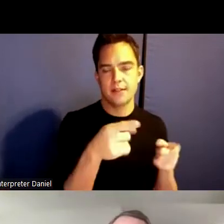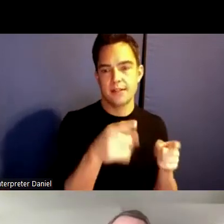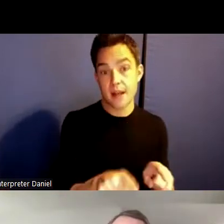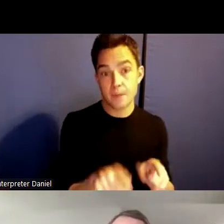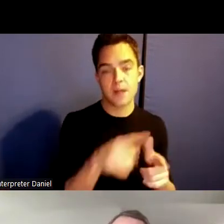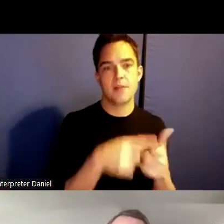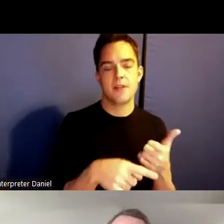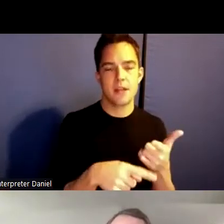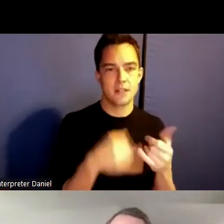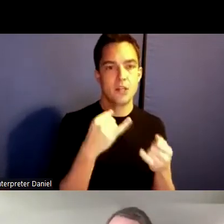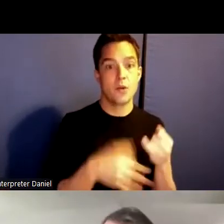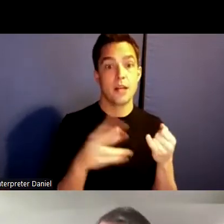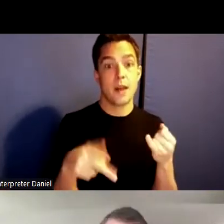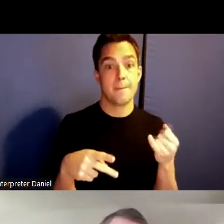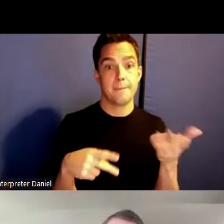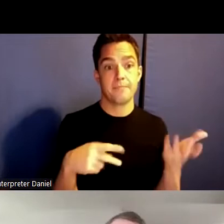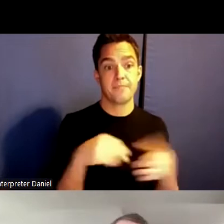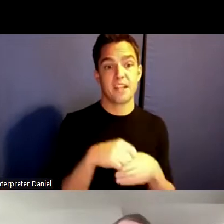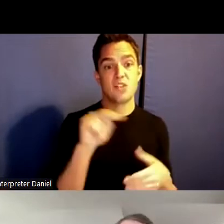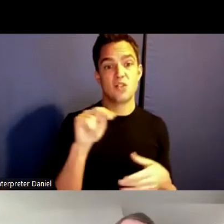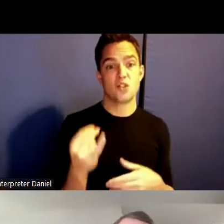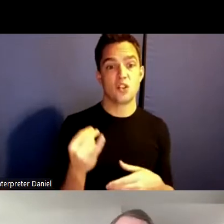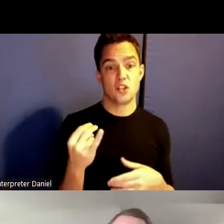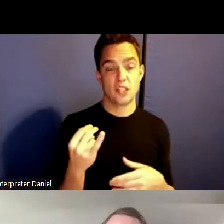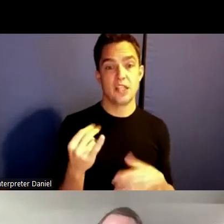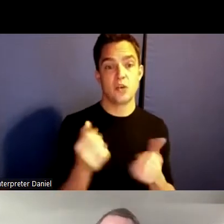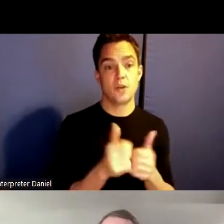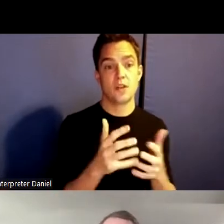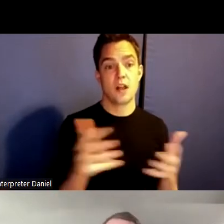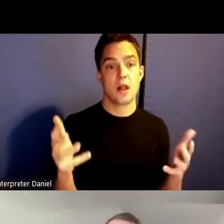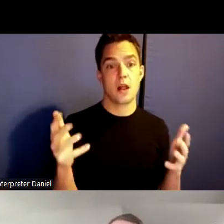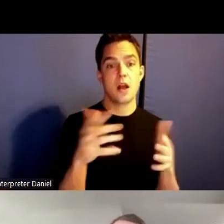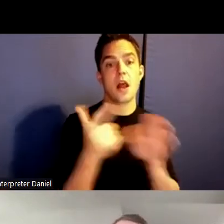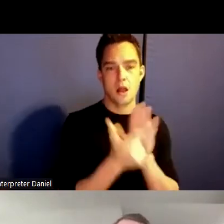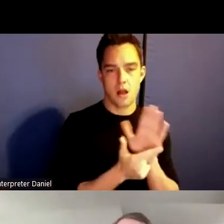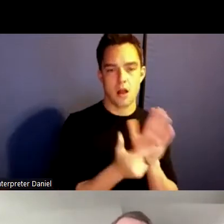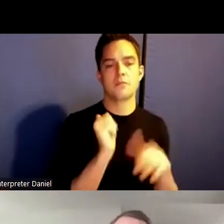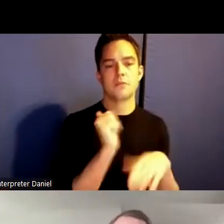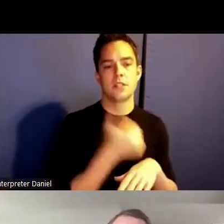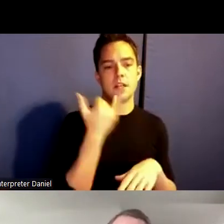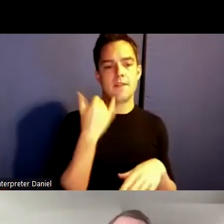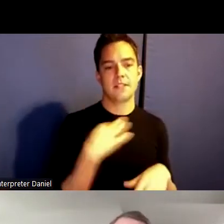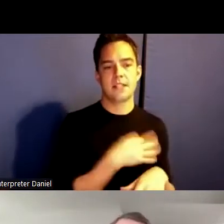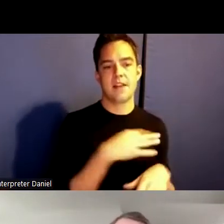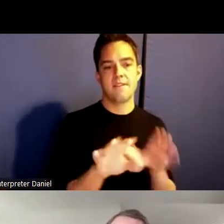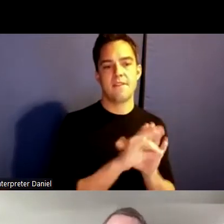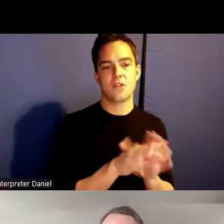up then in New Jersey, in fact, with a law that said at some point, if a staff member was found negligent, they could be